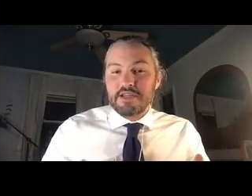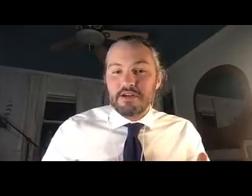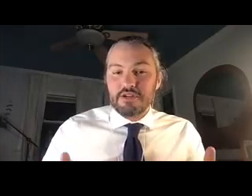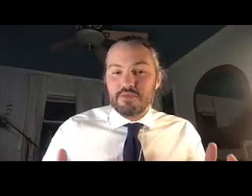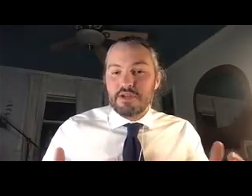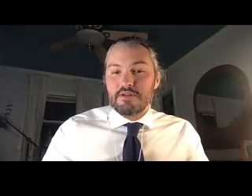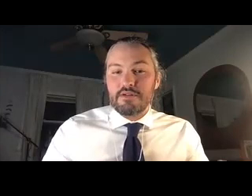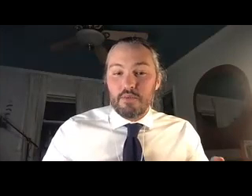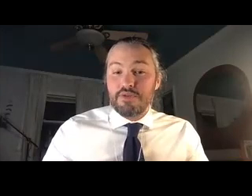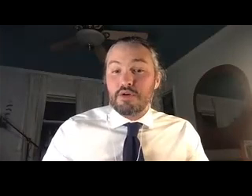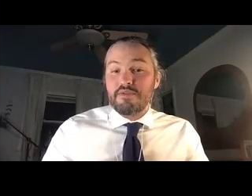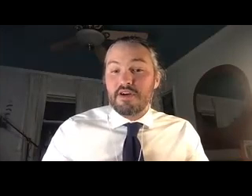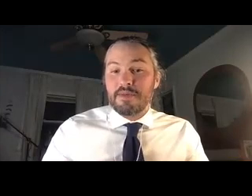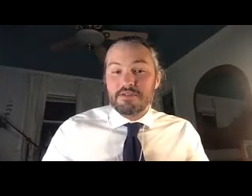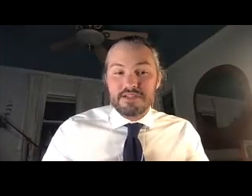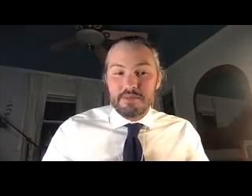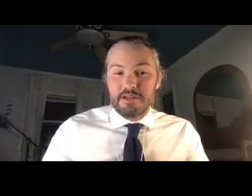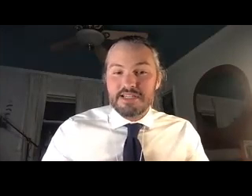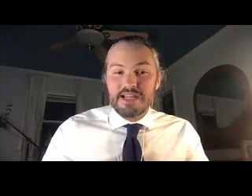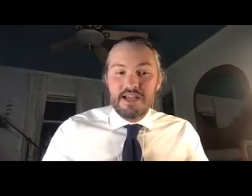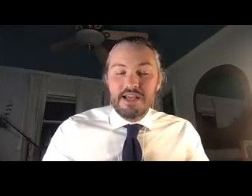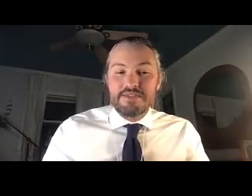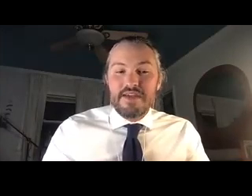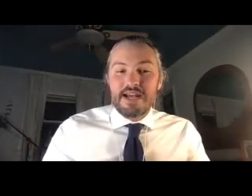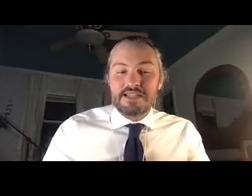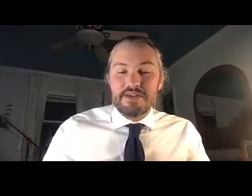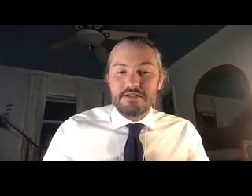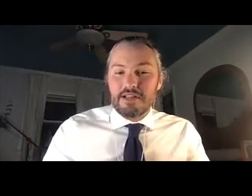young children with with neurodevelopmental disabilities. His favorite activities are club